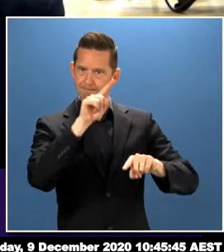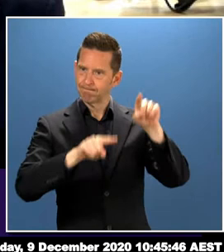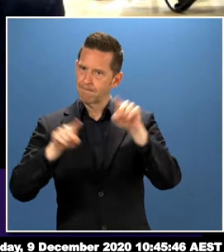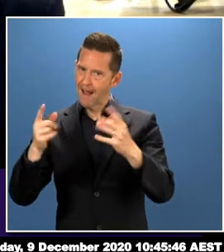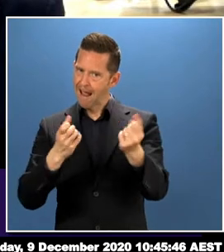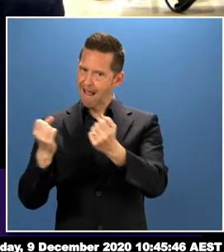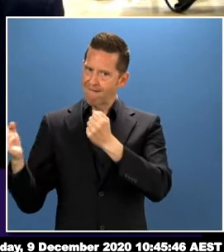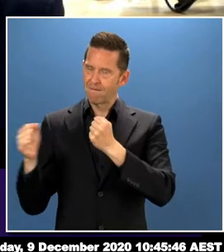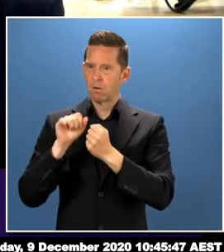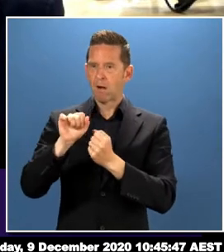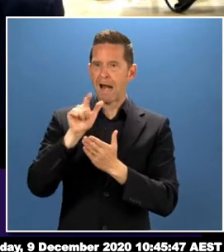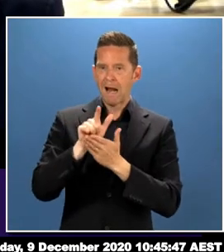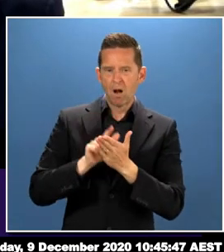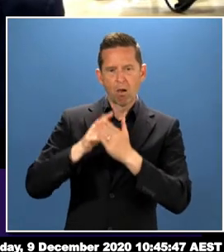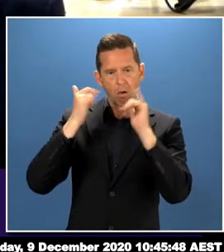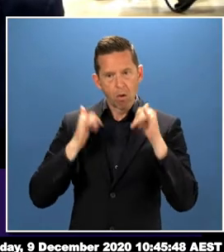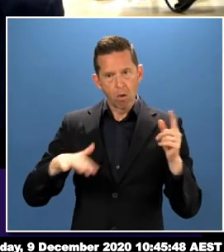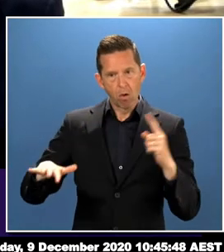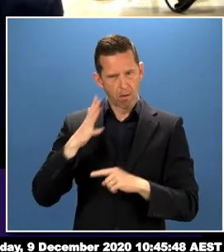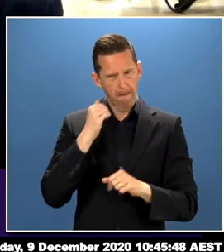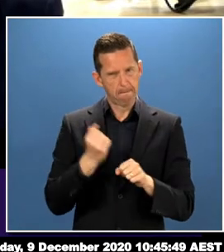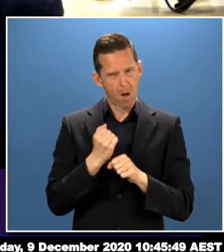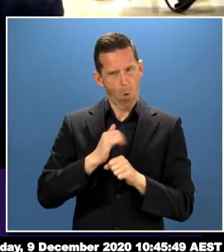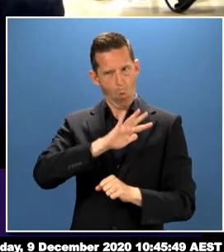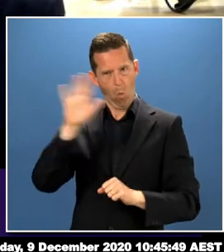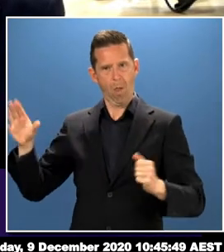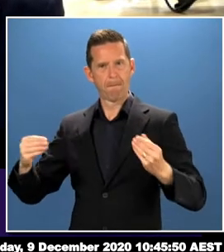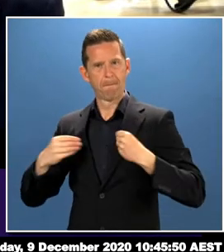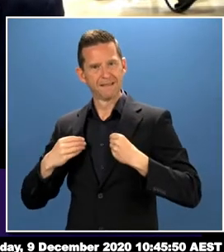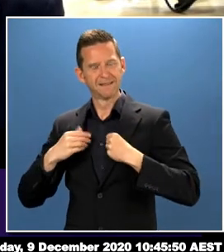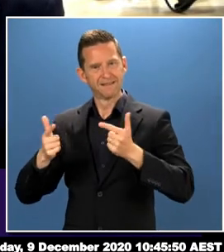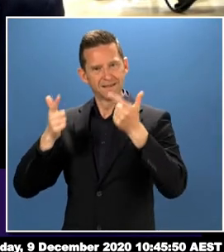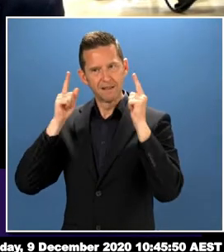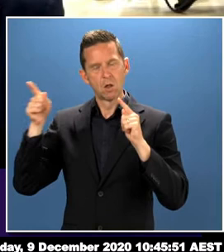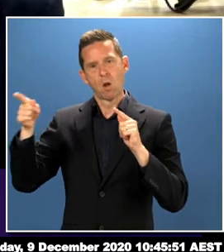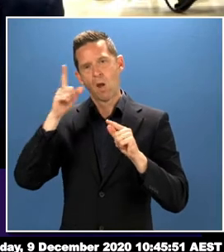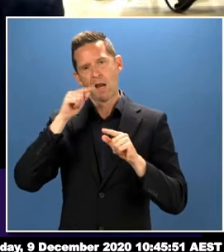their legal careers, encouraging all employers to look at us and kind